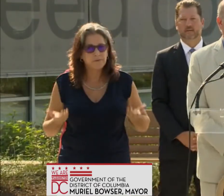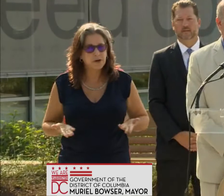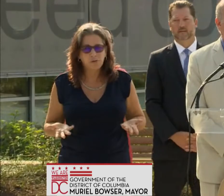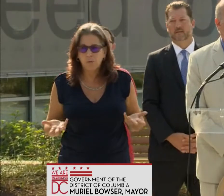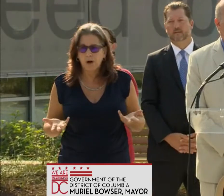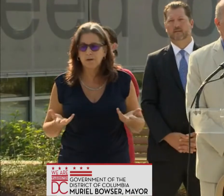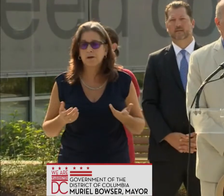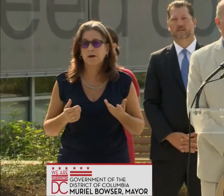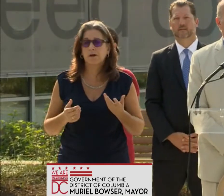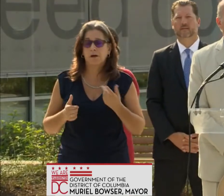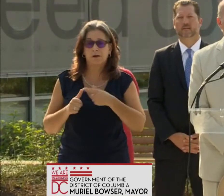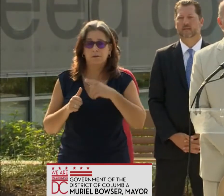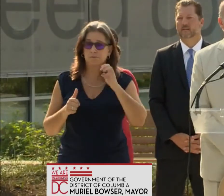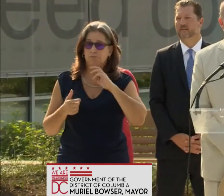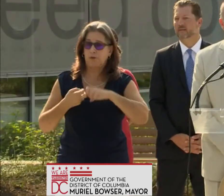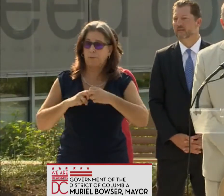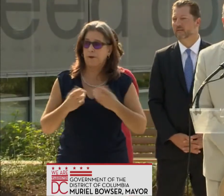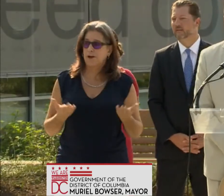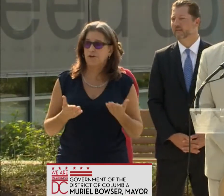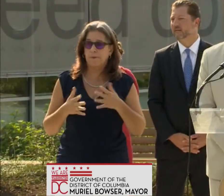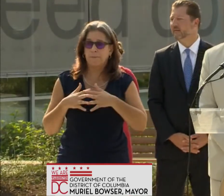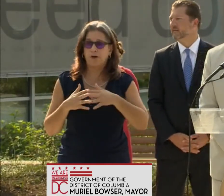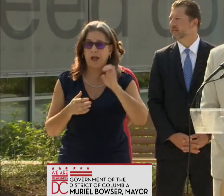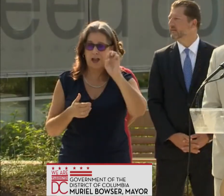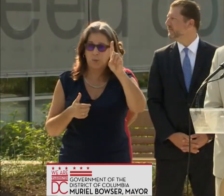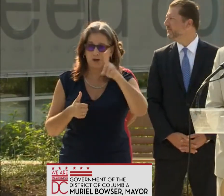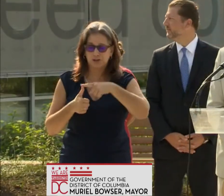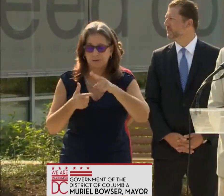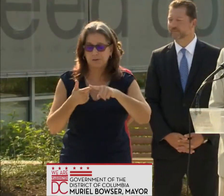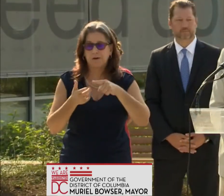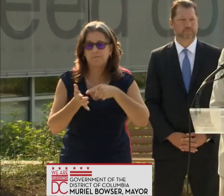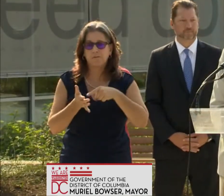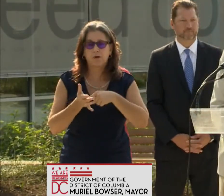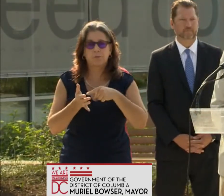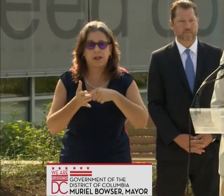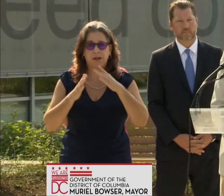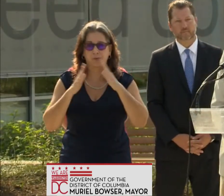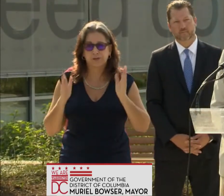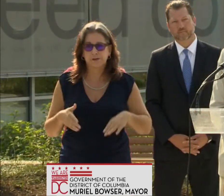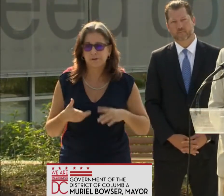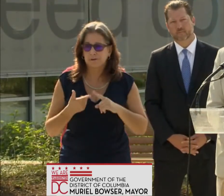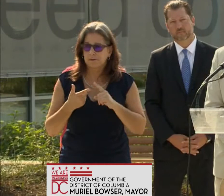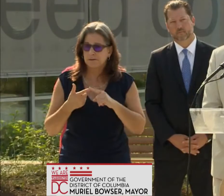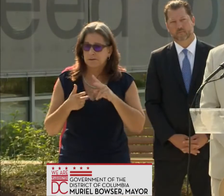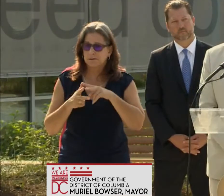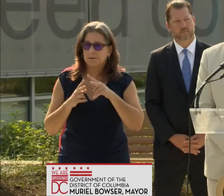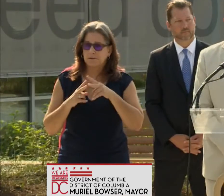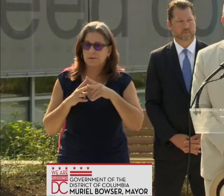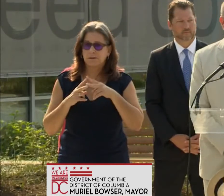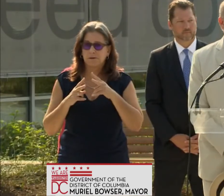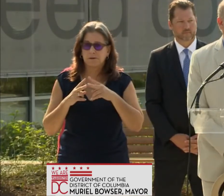and we still have a lot of progress that we have to make we did a lot of good